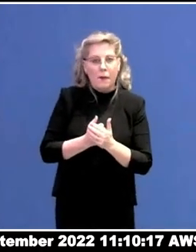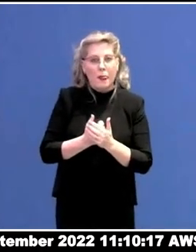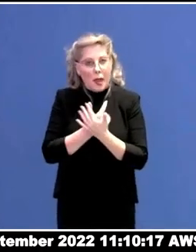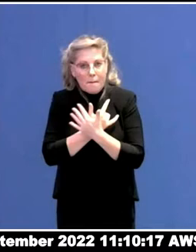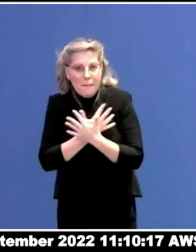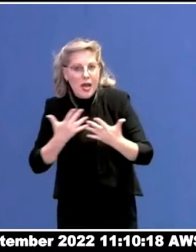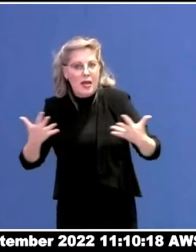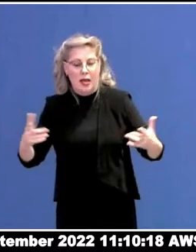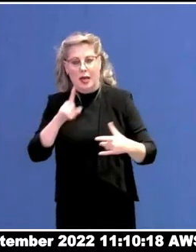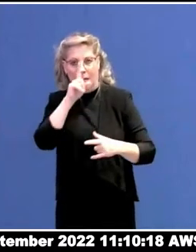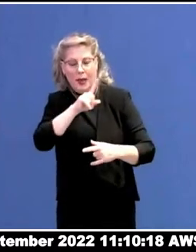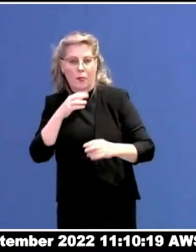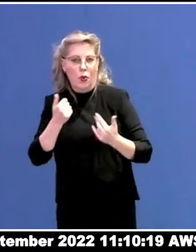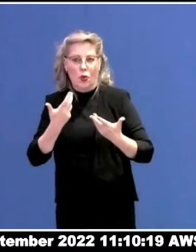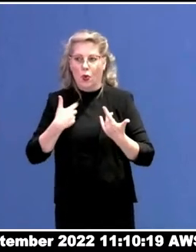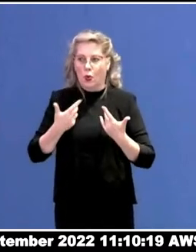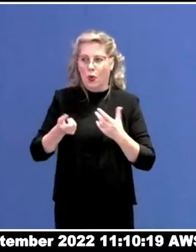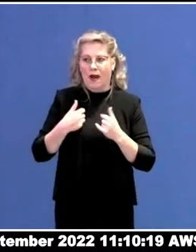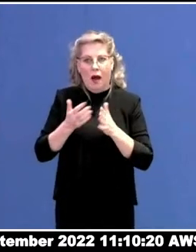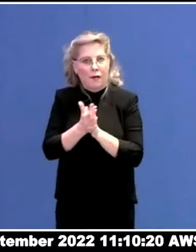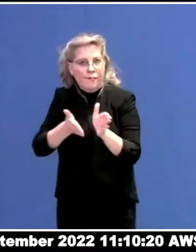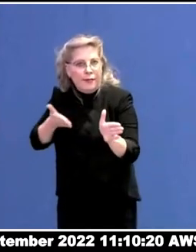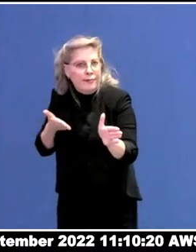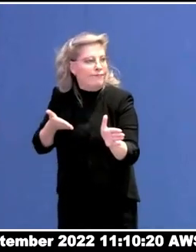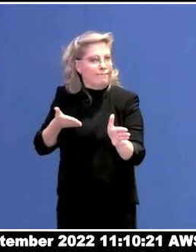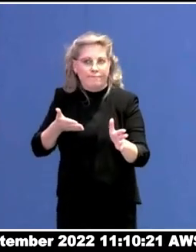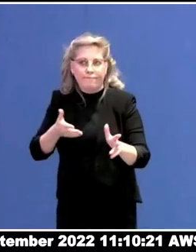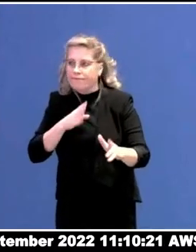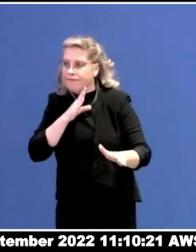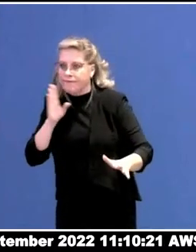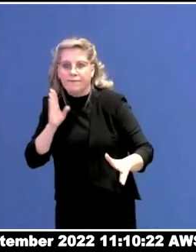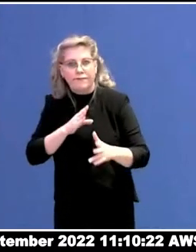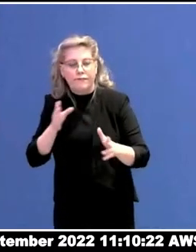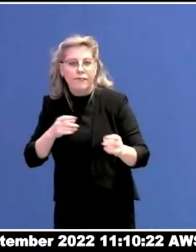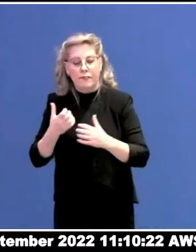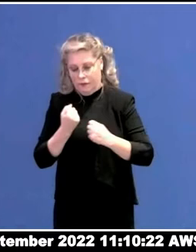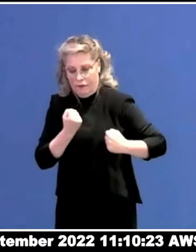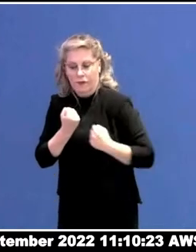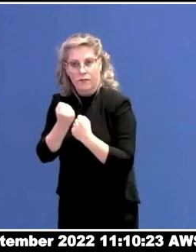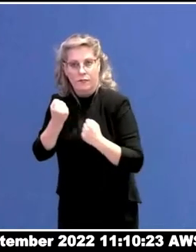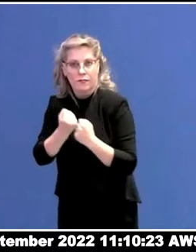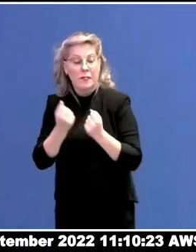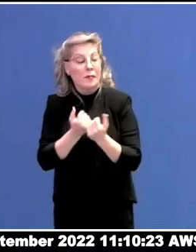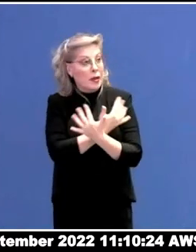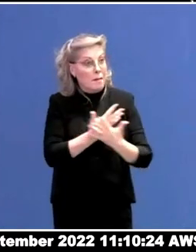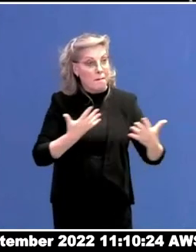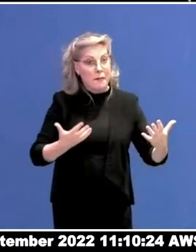extensive knowledge working in the prison system but also around homelessness, incarceration, deaths in custody, child removals.